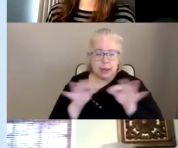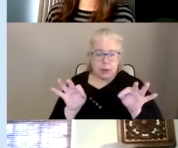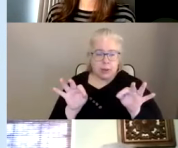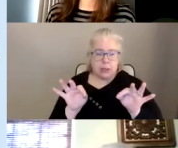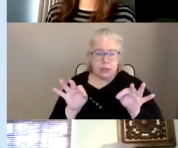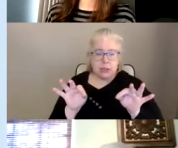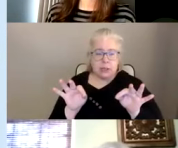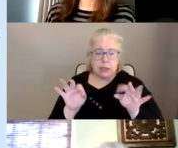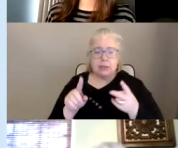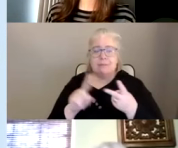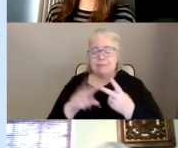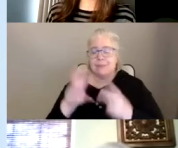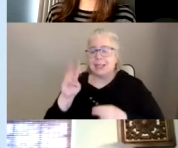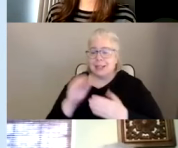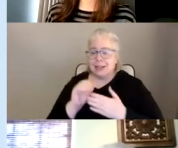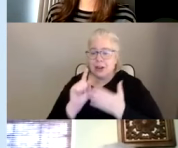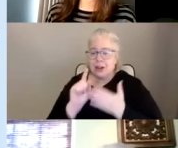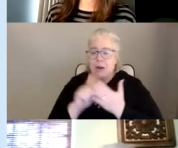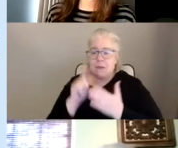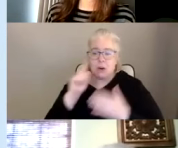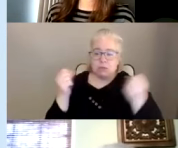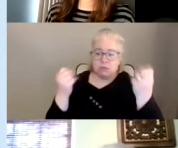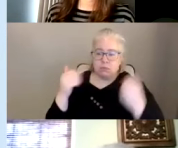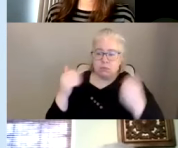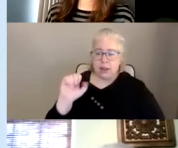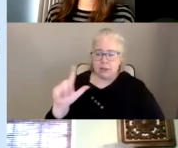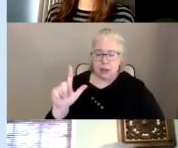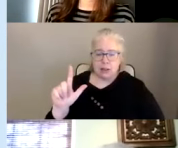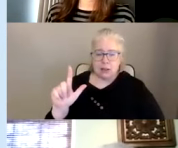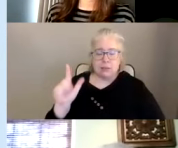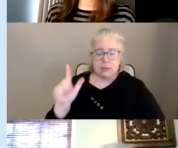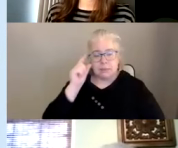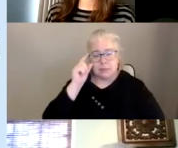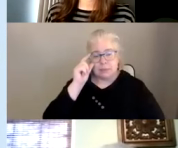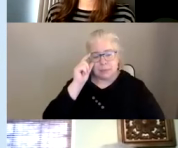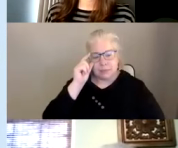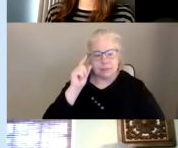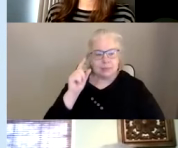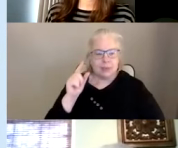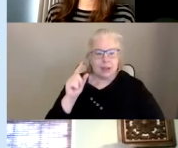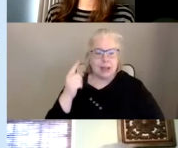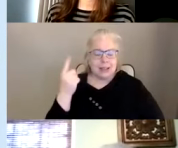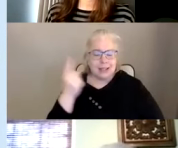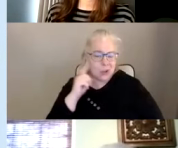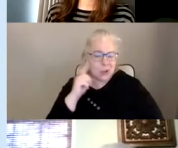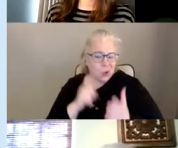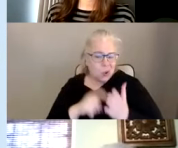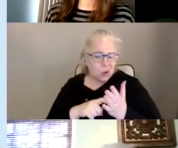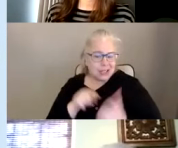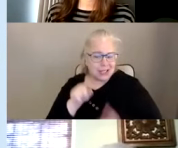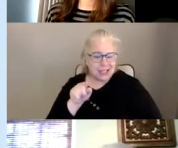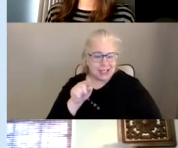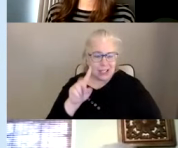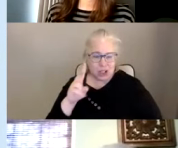and then $60 an hour for American sign language. And one thing you want to note is that two hour minimum.